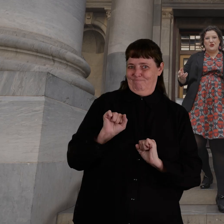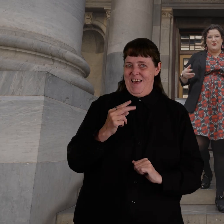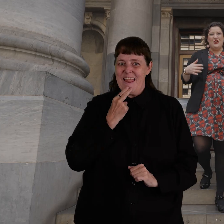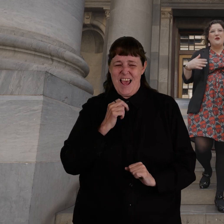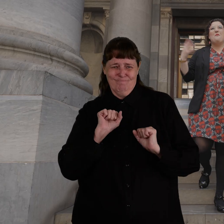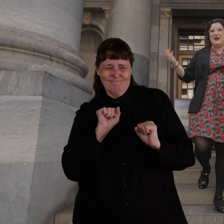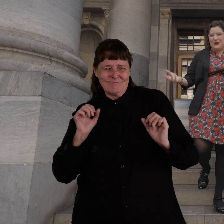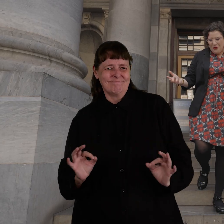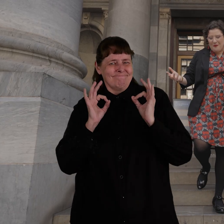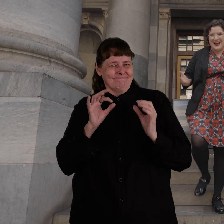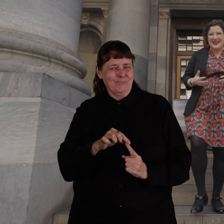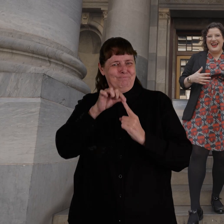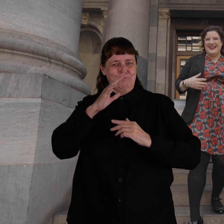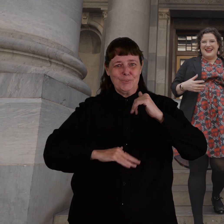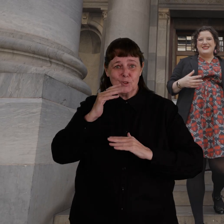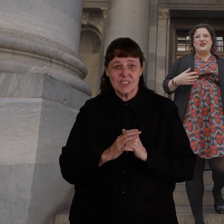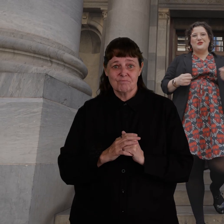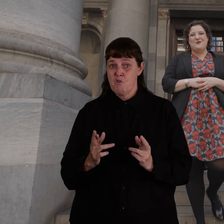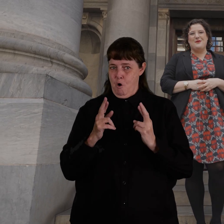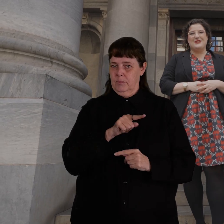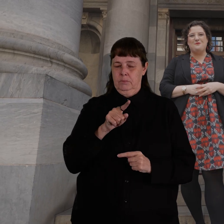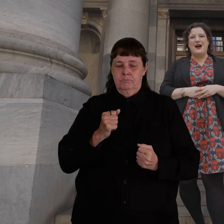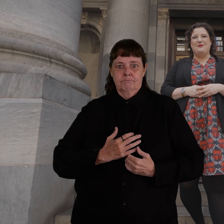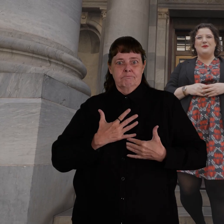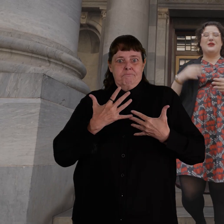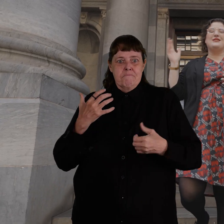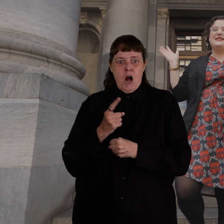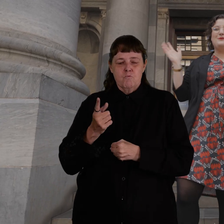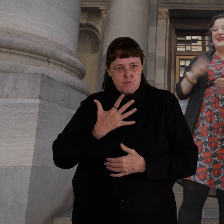contribute, be a lawmaker and get in touch with the Members of Parliament because this